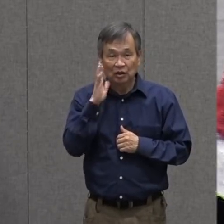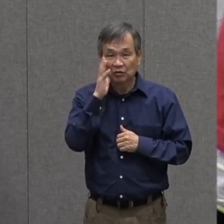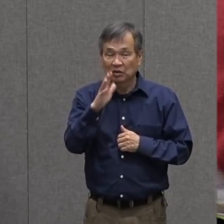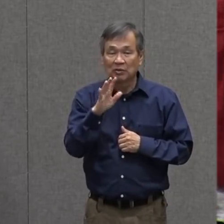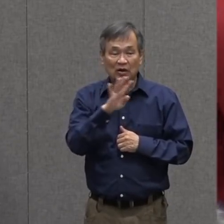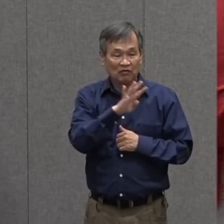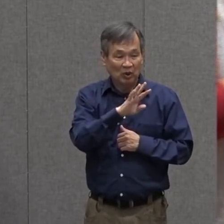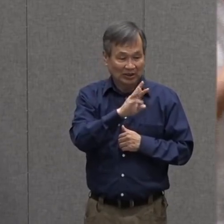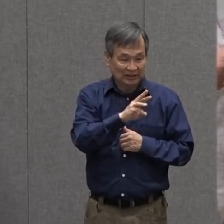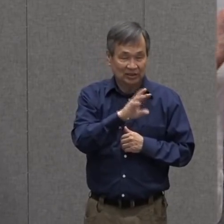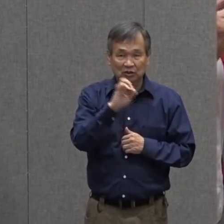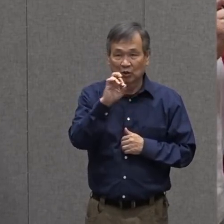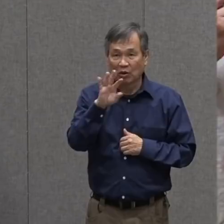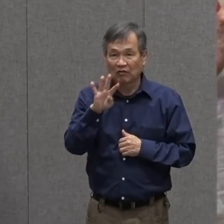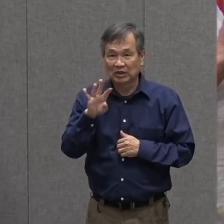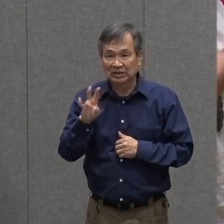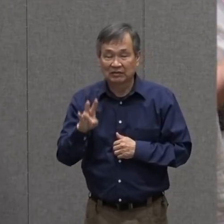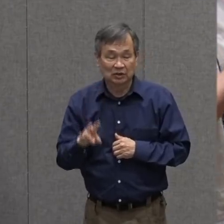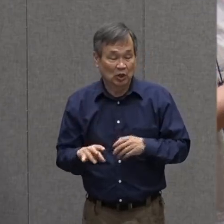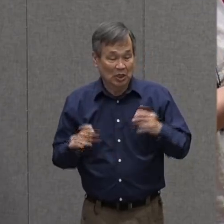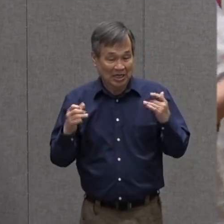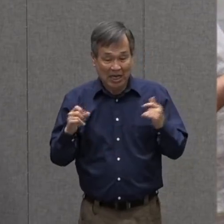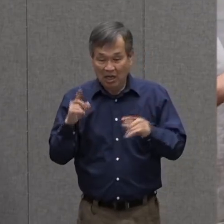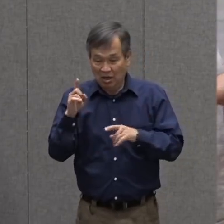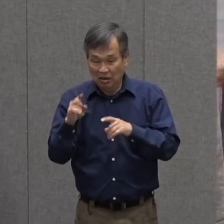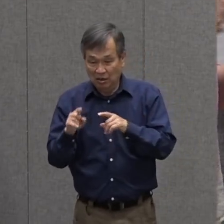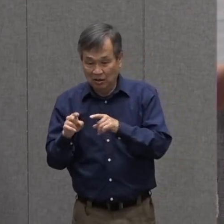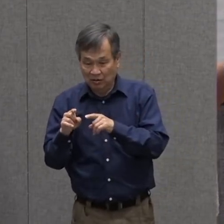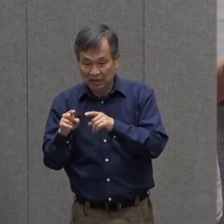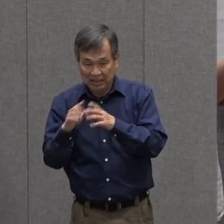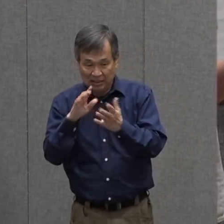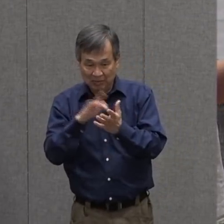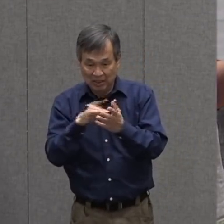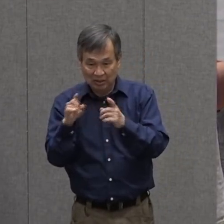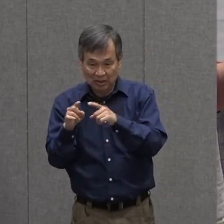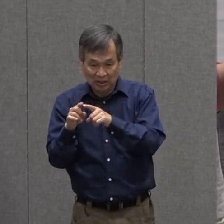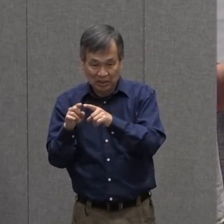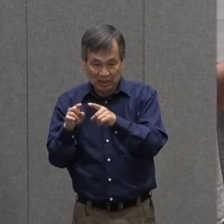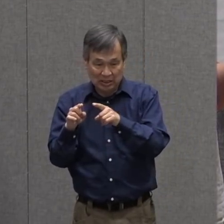So if I had to go 46 or 47 more to find that number in the middle, what would that be?